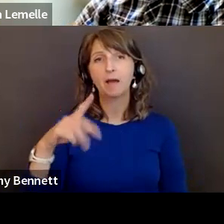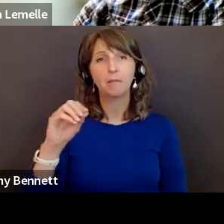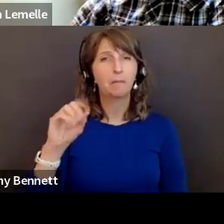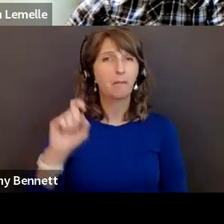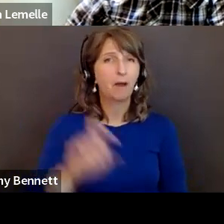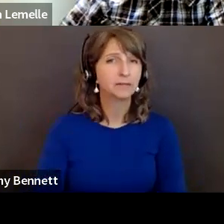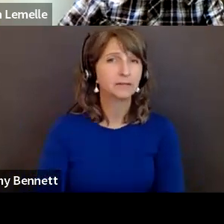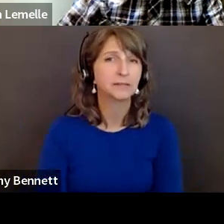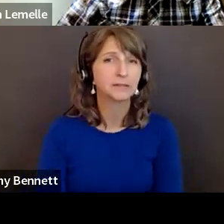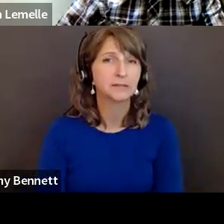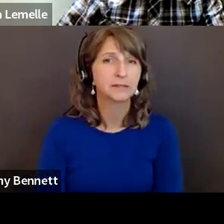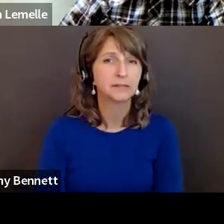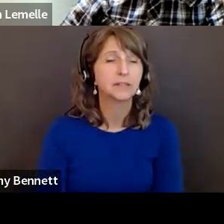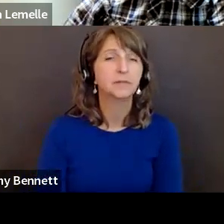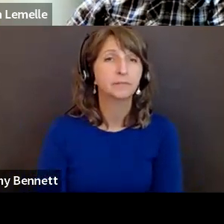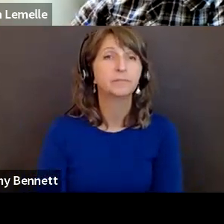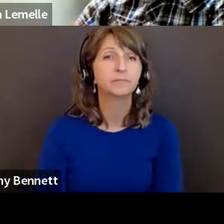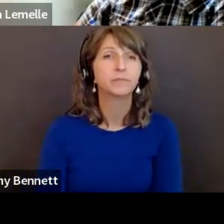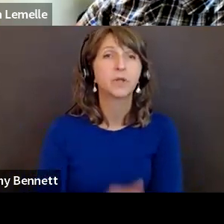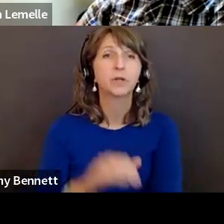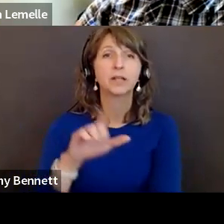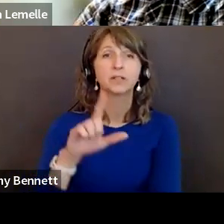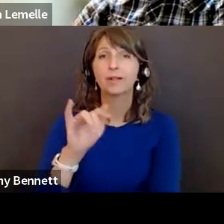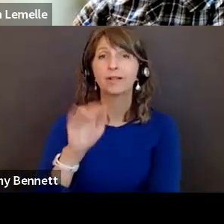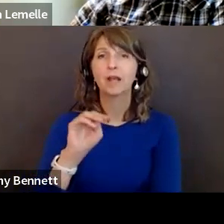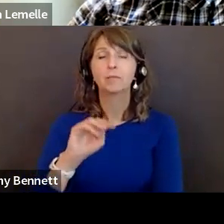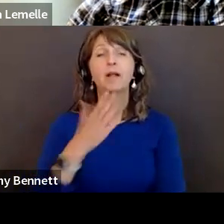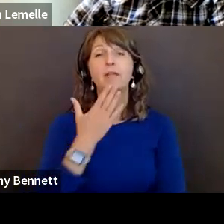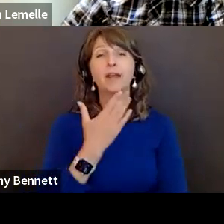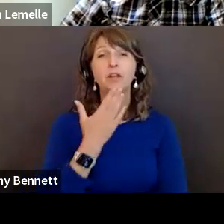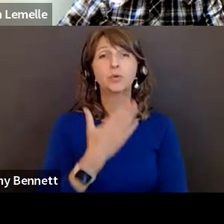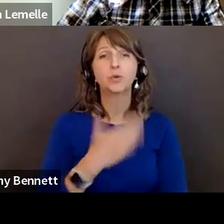Thank you. And so the first question I want to ask you all I'm sorry, the next question is.